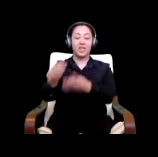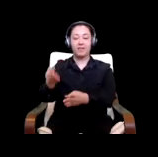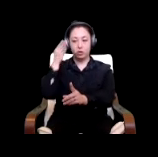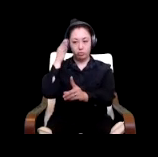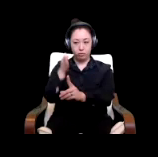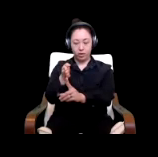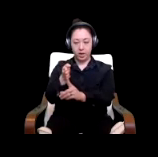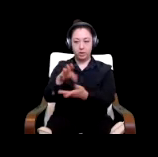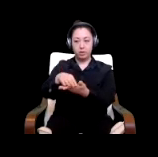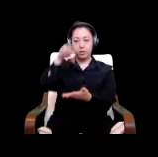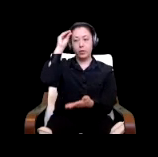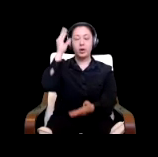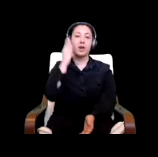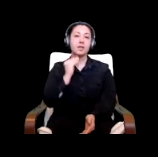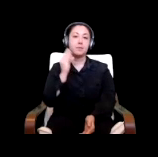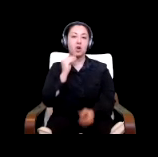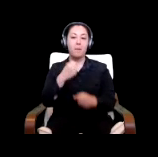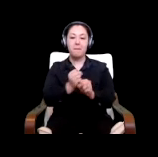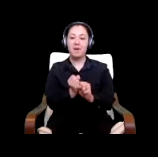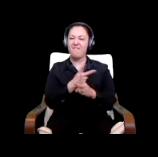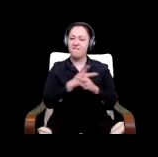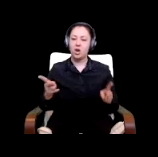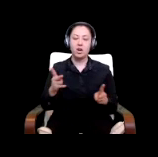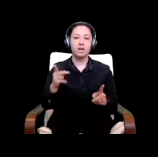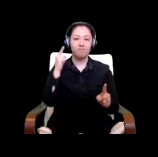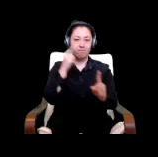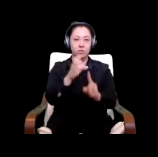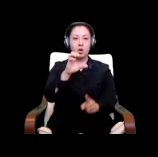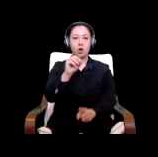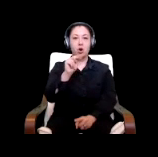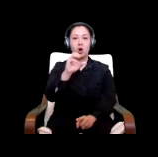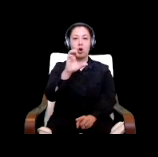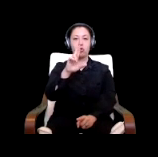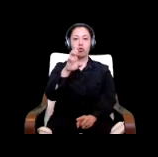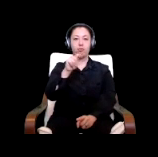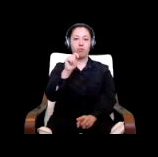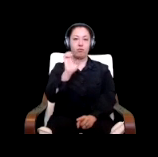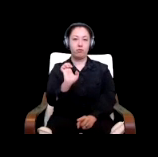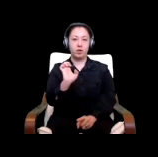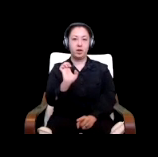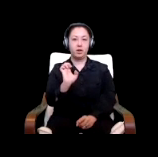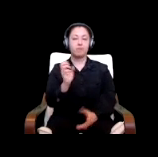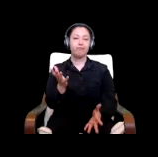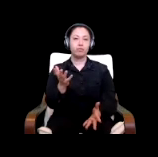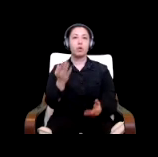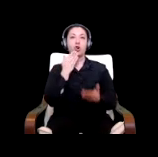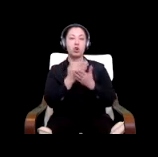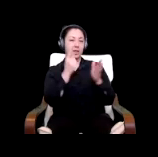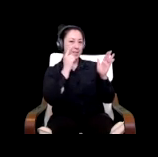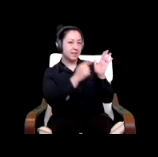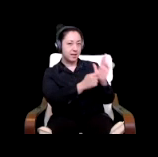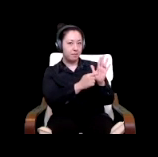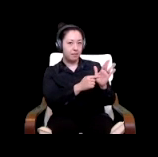it as concrete as you can. So a really good example of that is making an experience box.